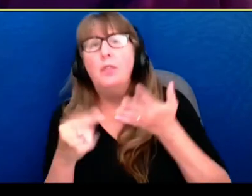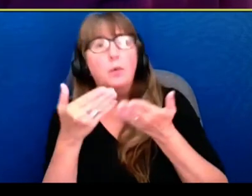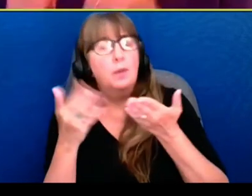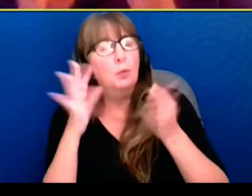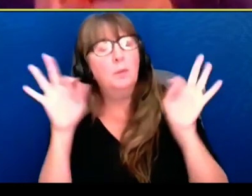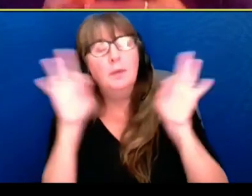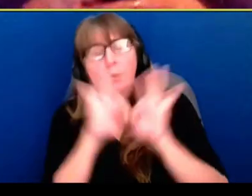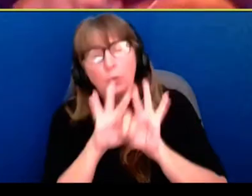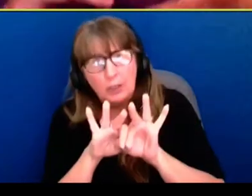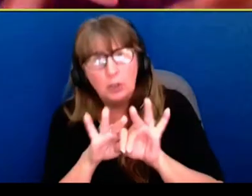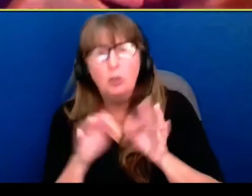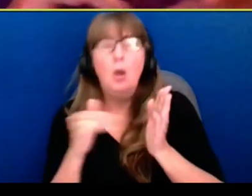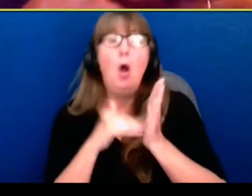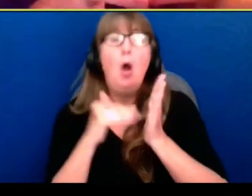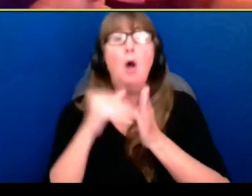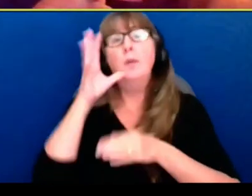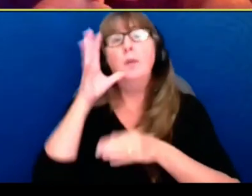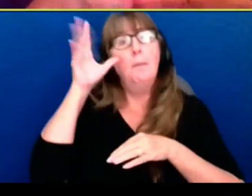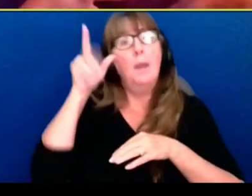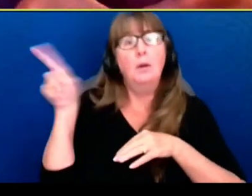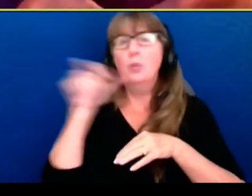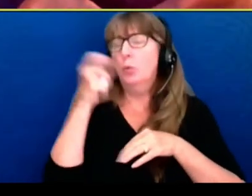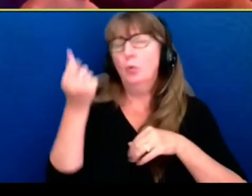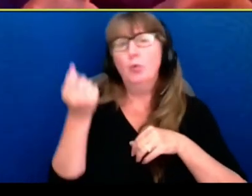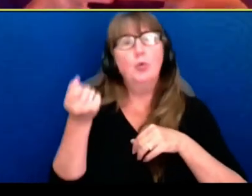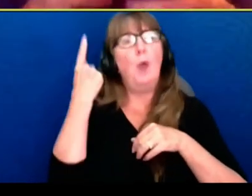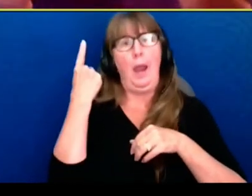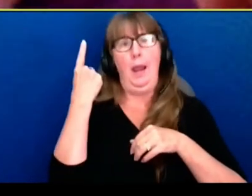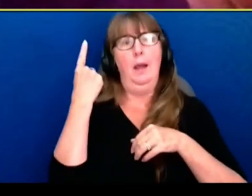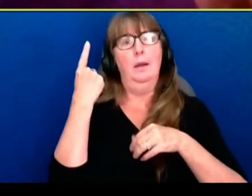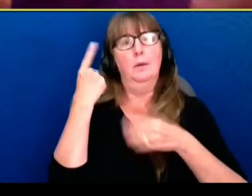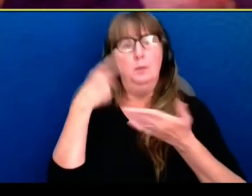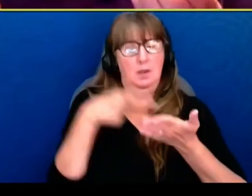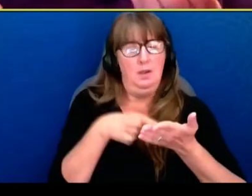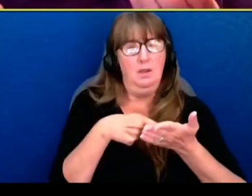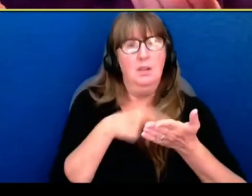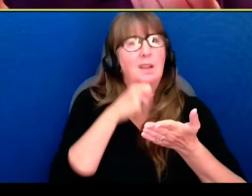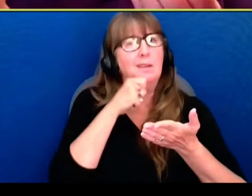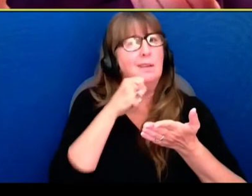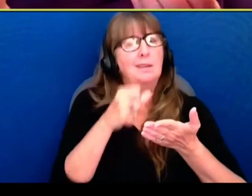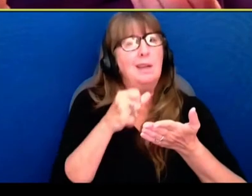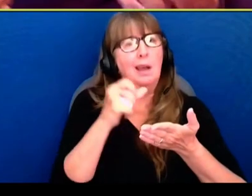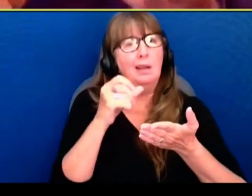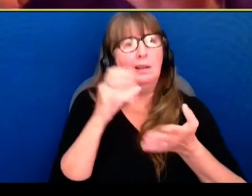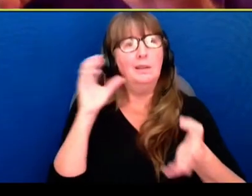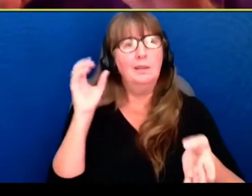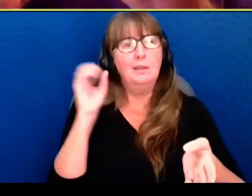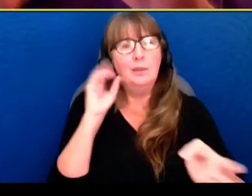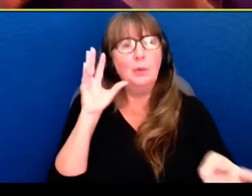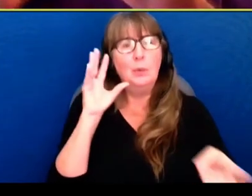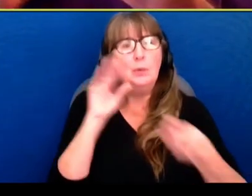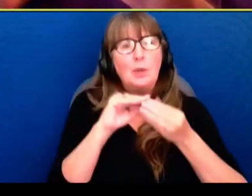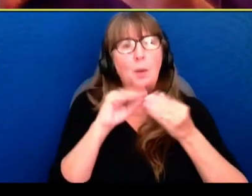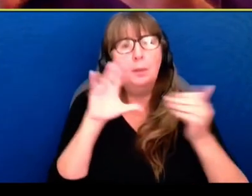A lot of times parents don't grasp that this is not a zero sum game.